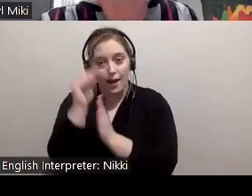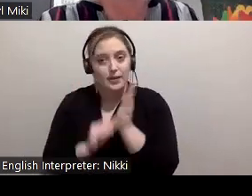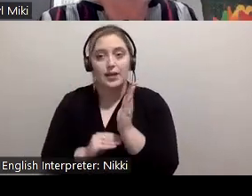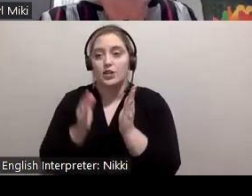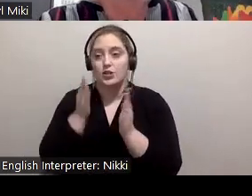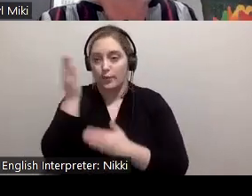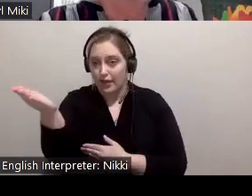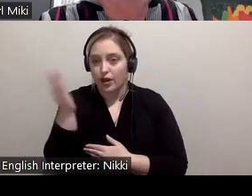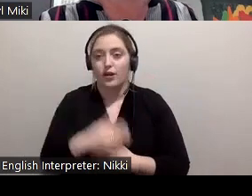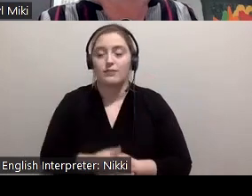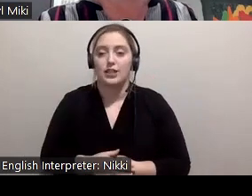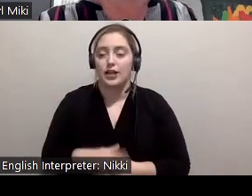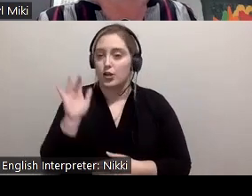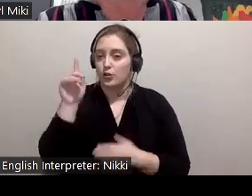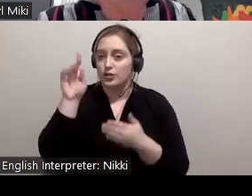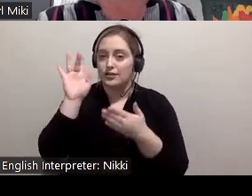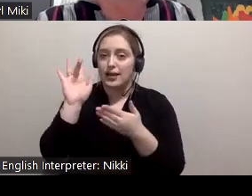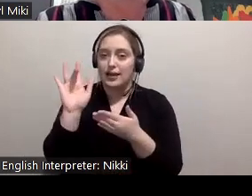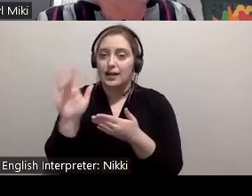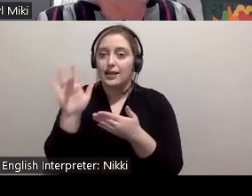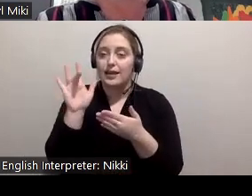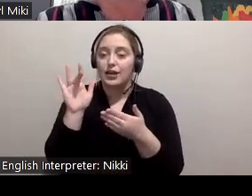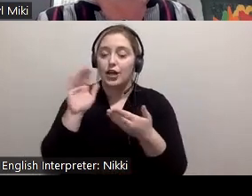So you would just click on the Community Impact application